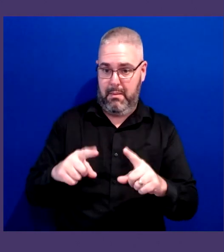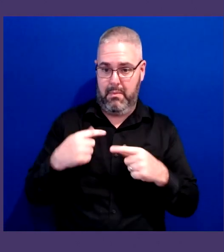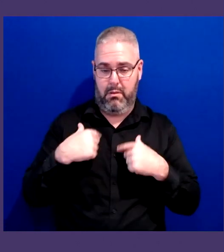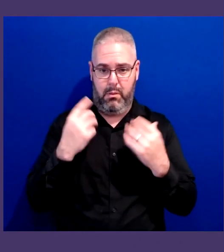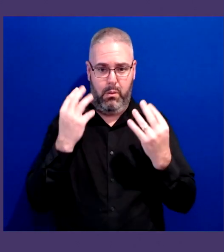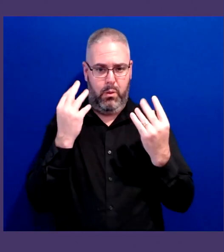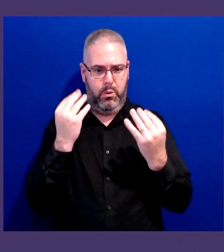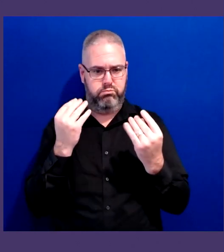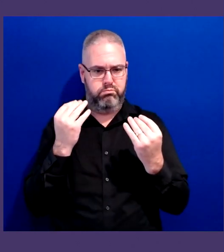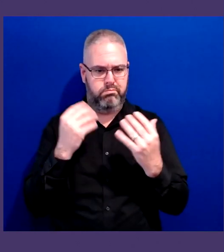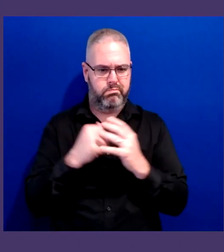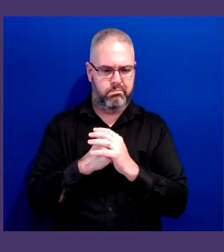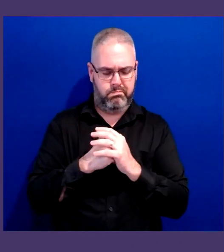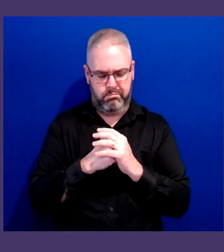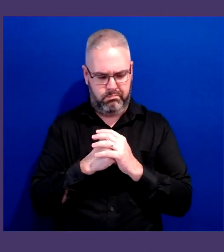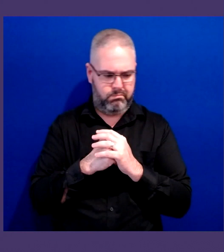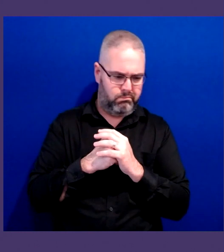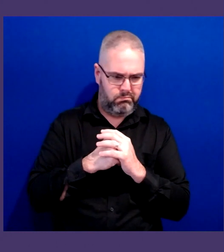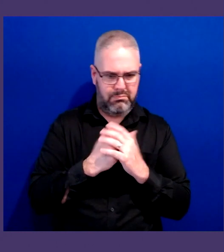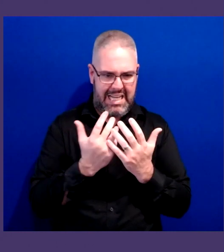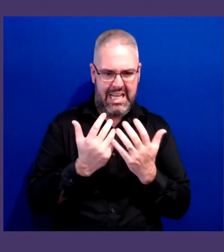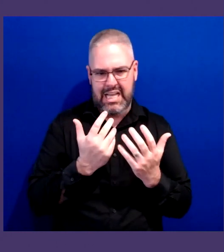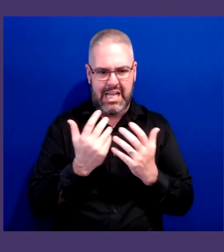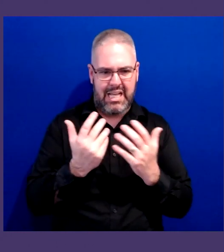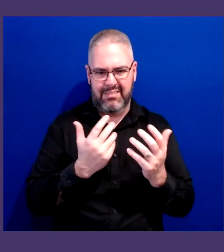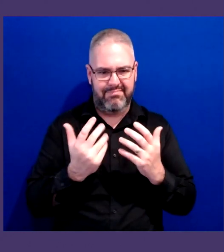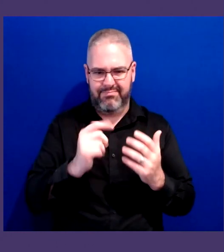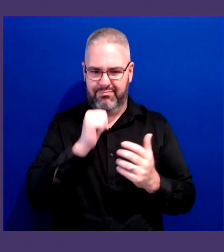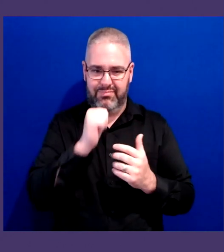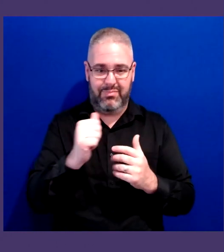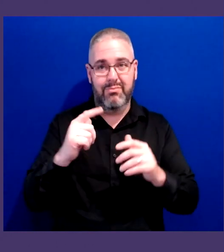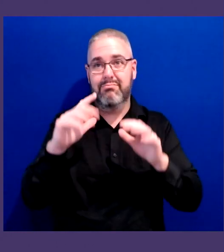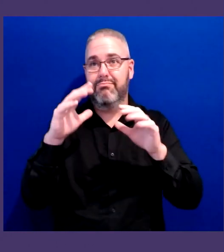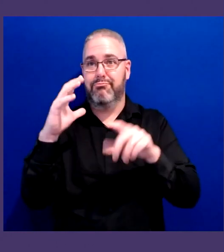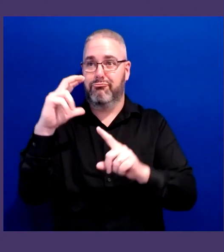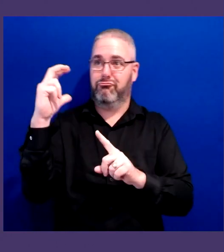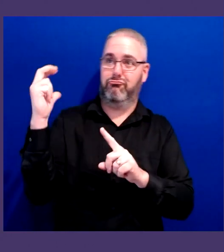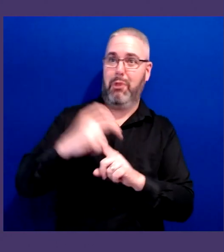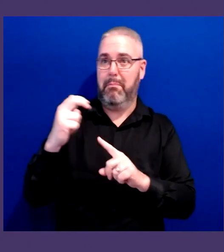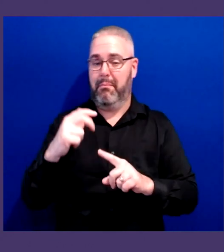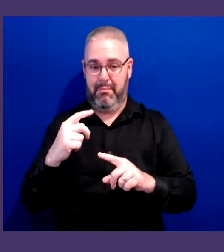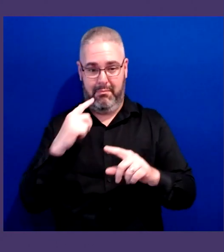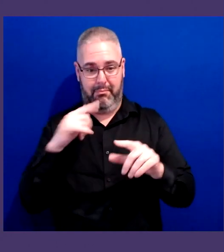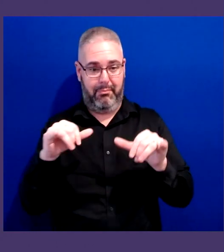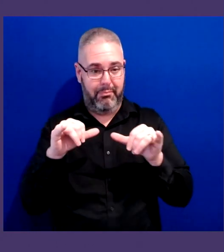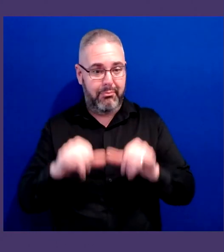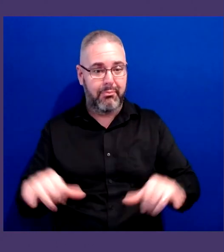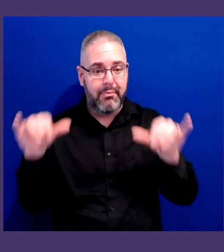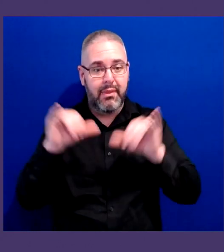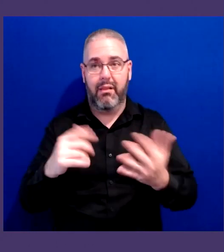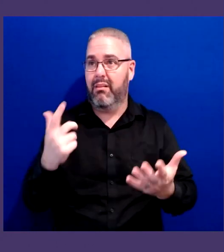but it's not awesome all the time to be disabled. Sometimes it's actually really frustrating and